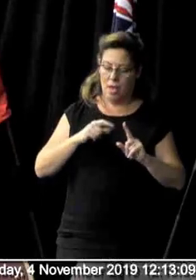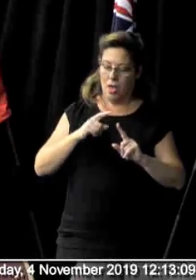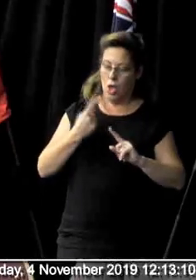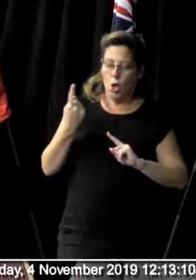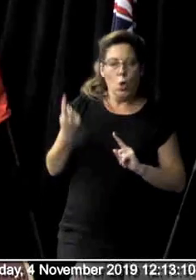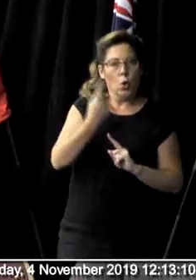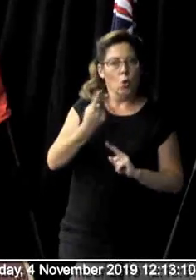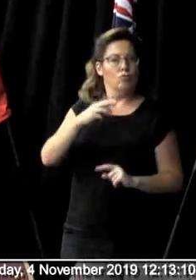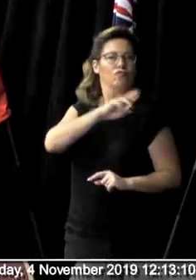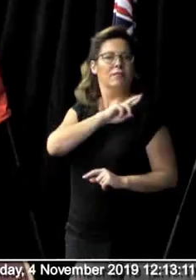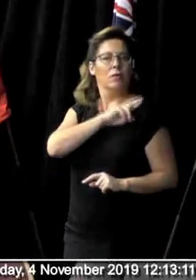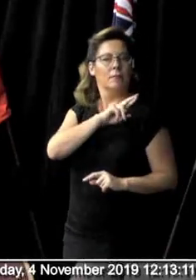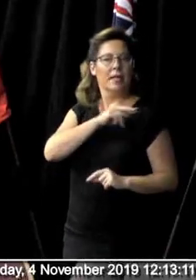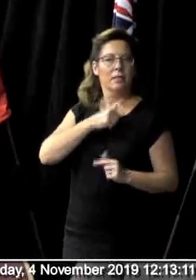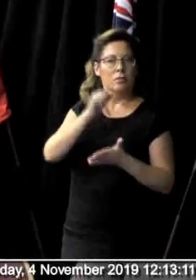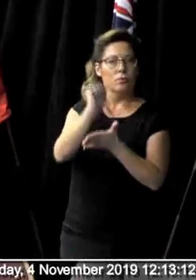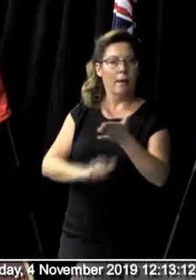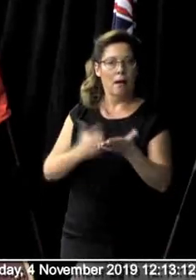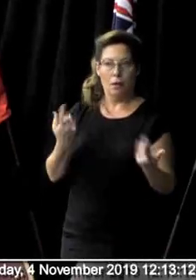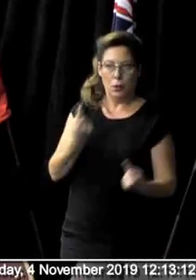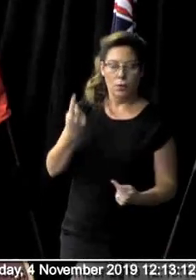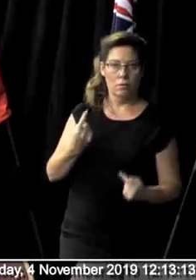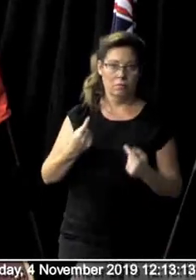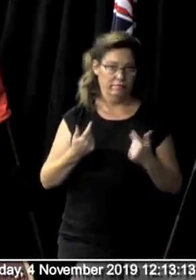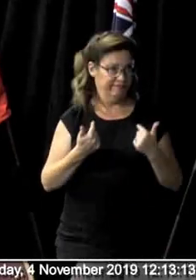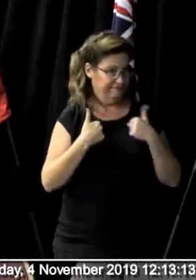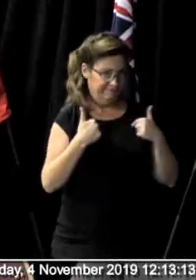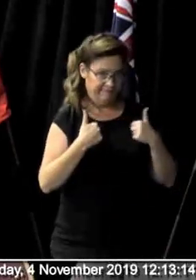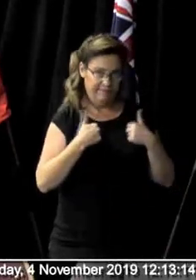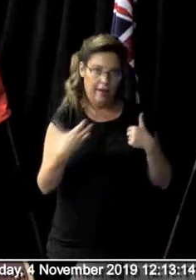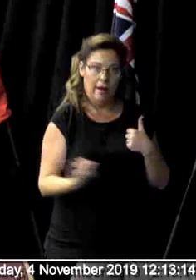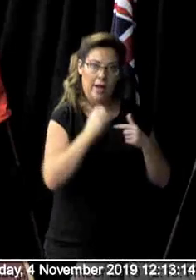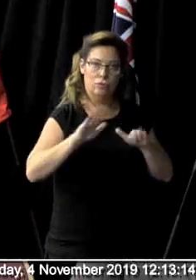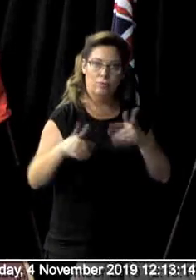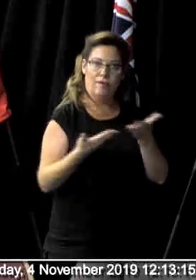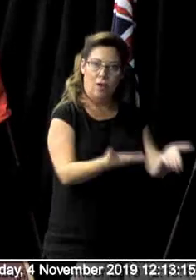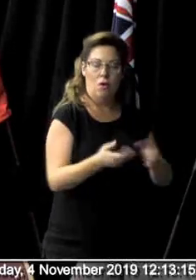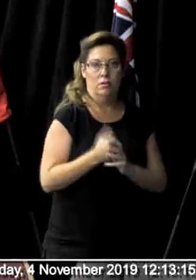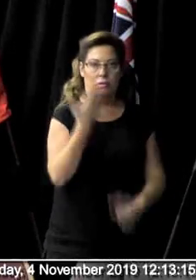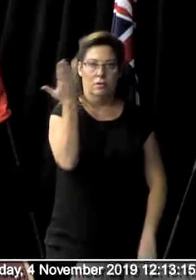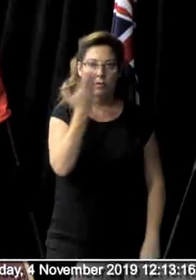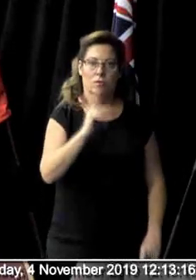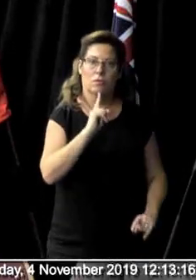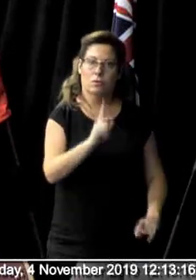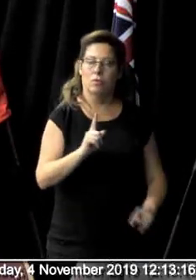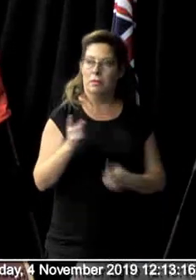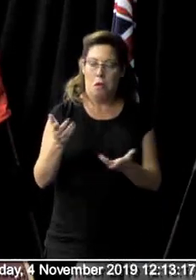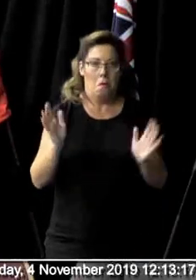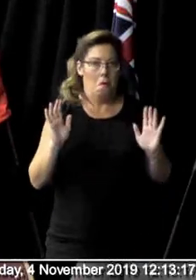Who had to provide those? I had to provide them because the school didn’t.